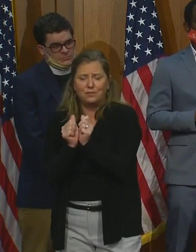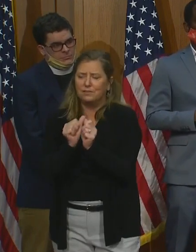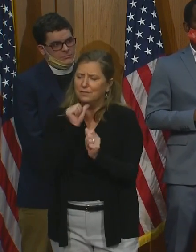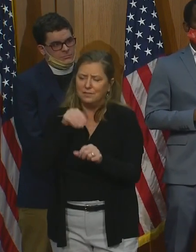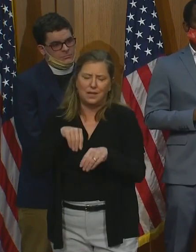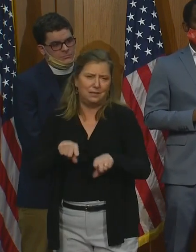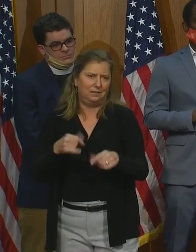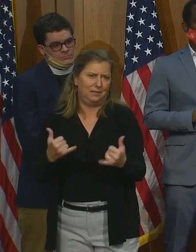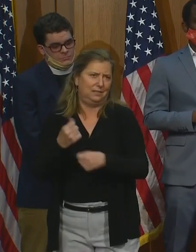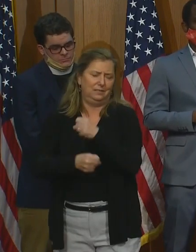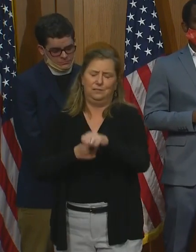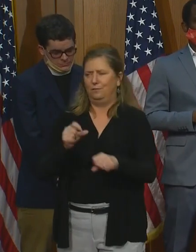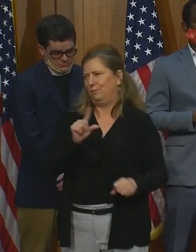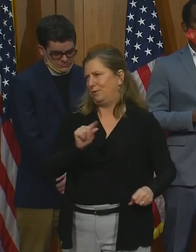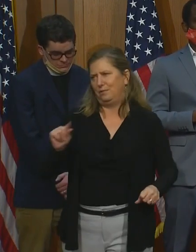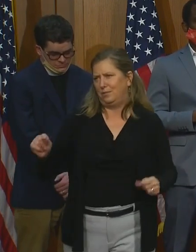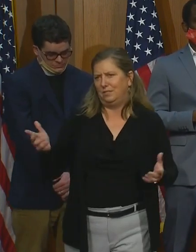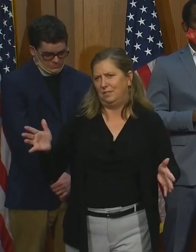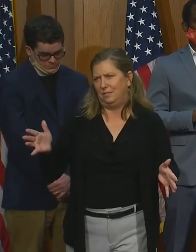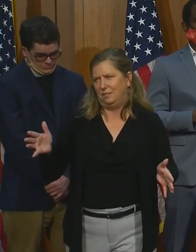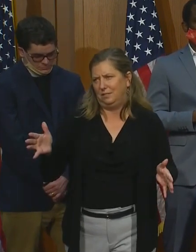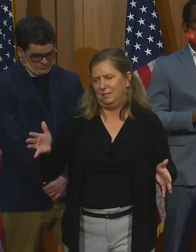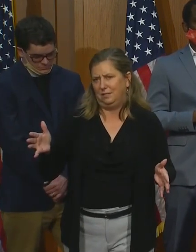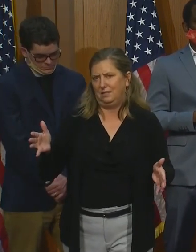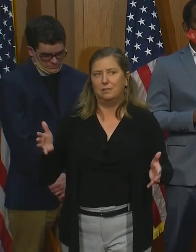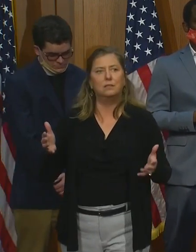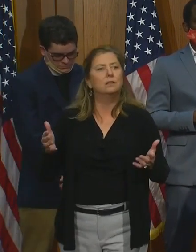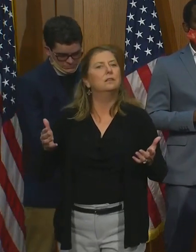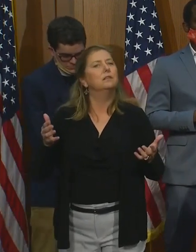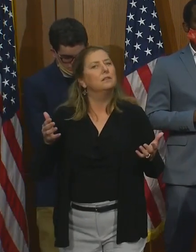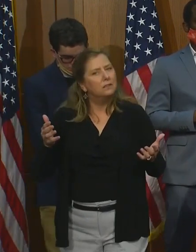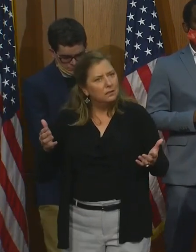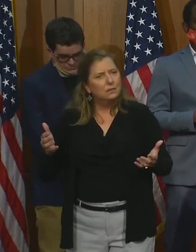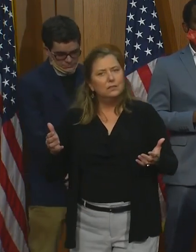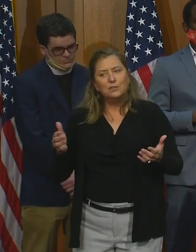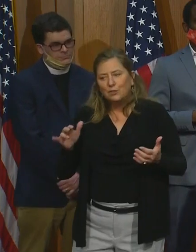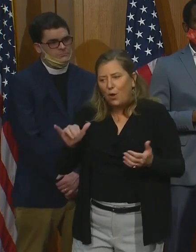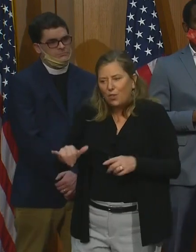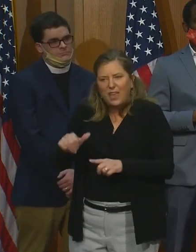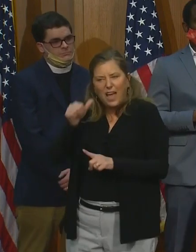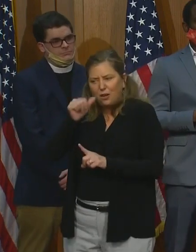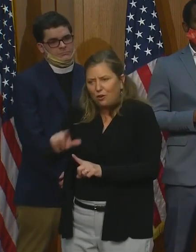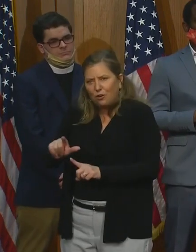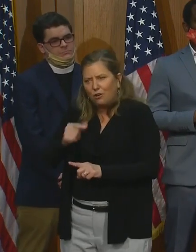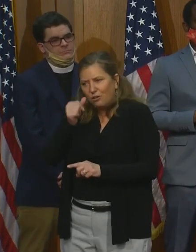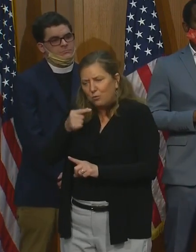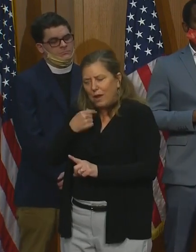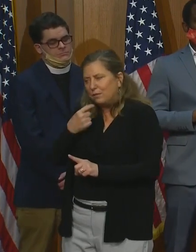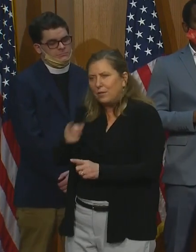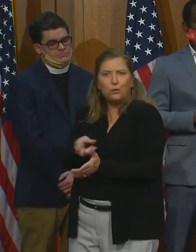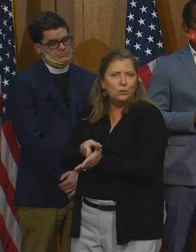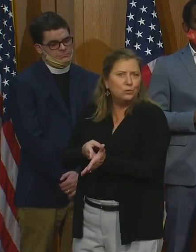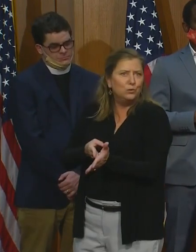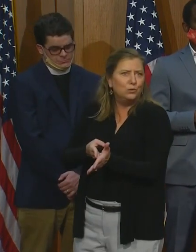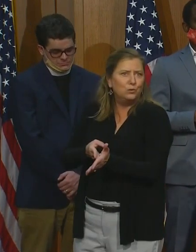OF ENSLAVED PEOPLE. NOT IN TWENTY TWENTY. SO I WANT US ALL